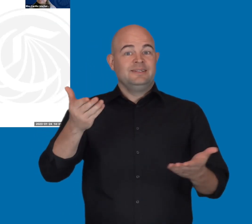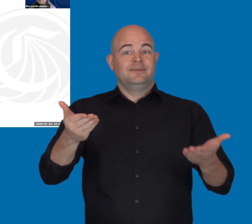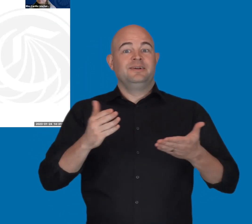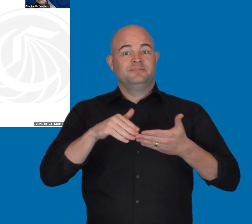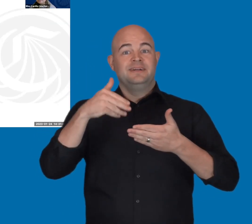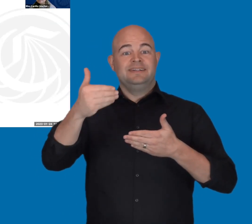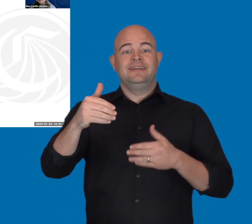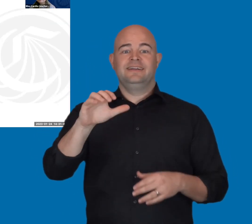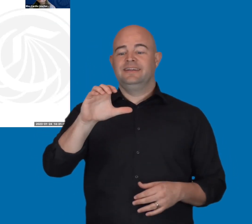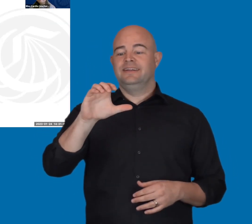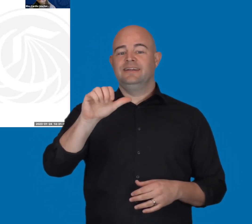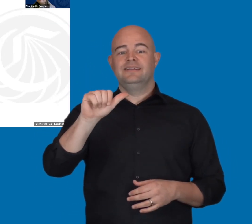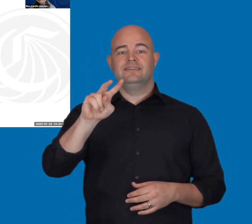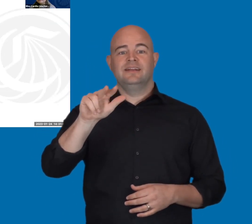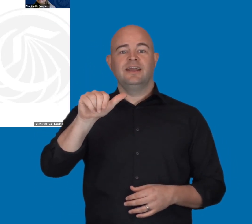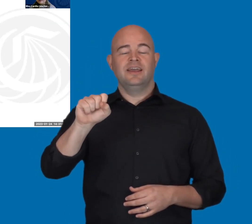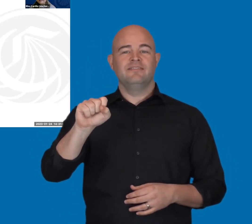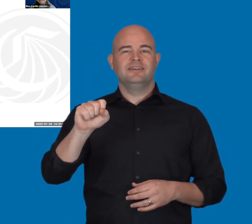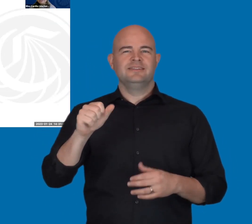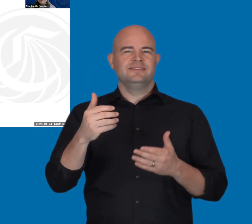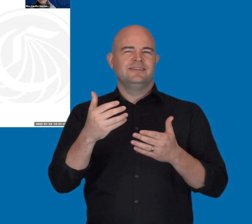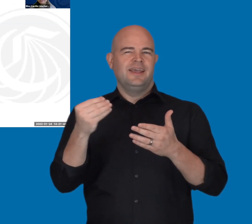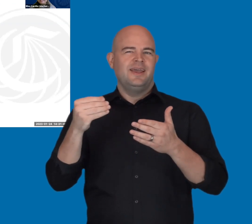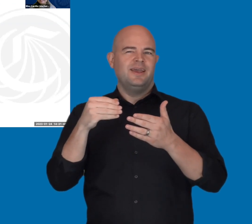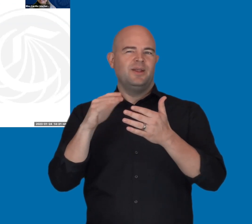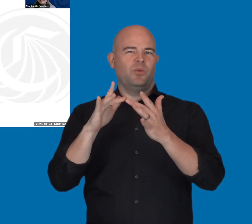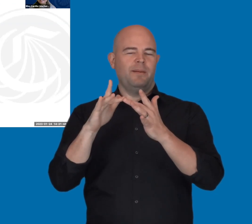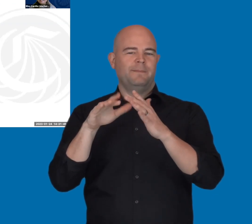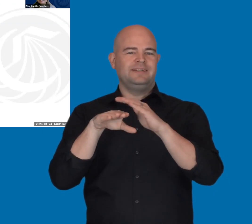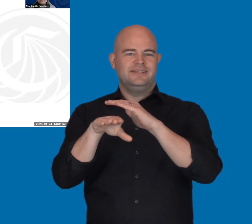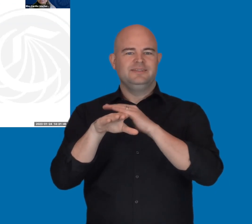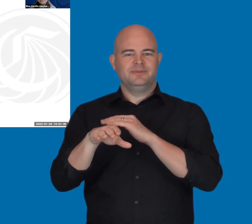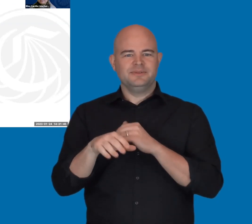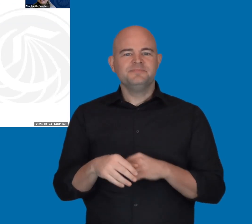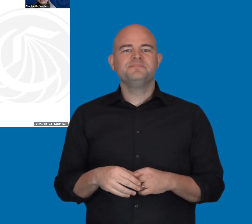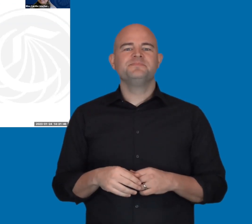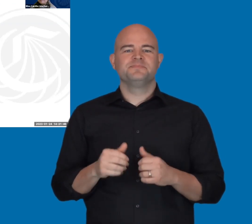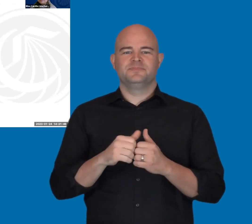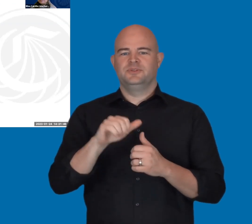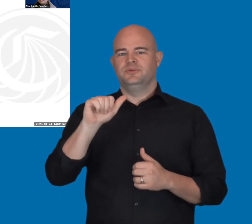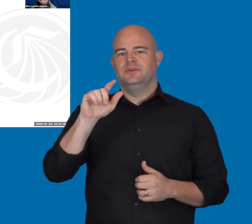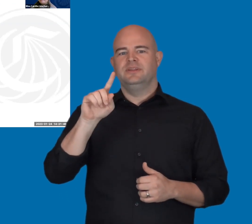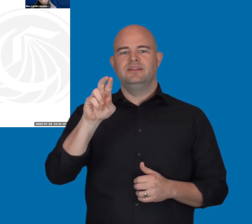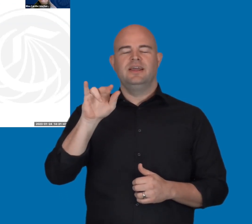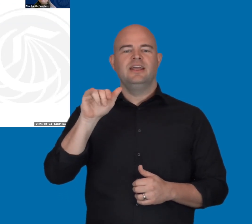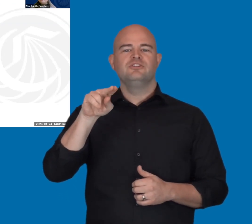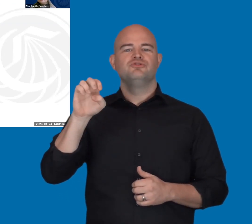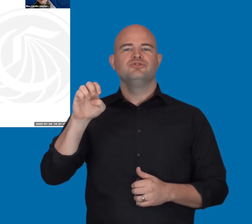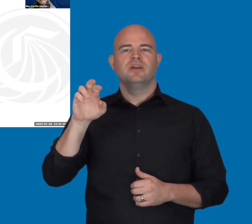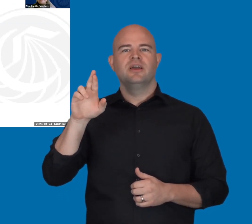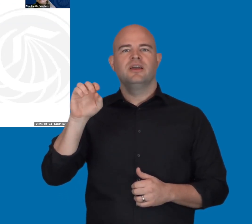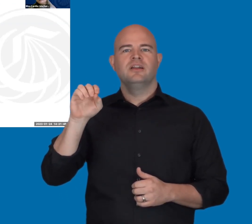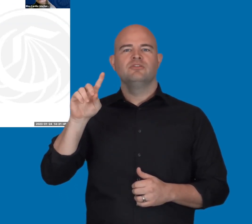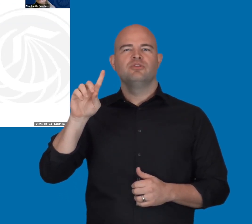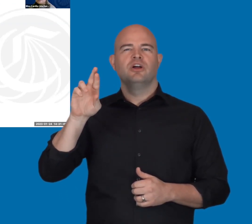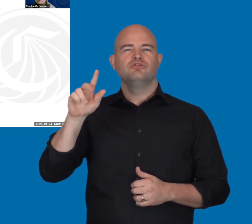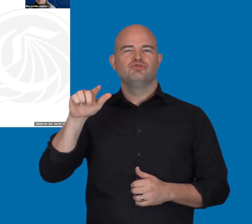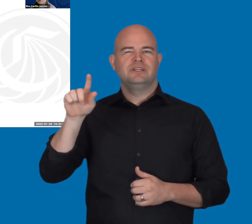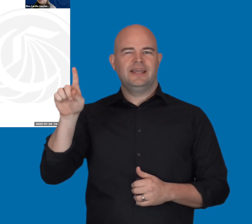with LLLATCCH presented by Adrianne Rodriguez, Instructional Design Specialist at Barstow Community College.